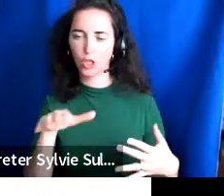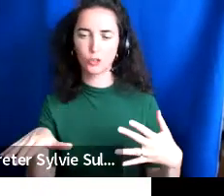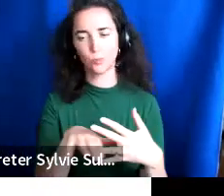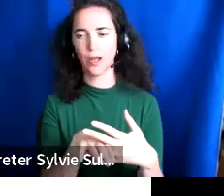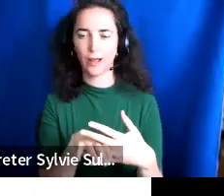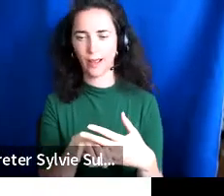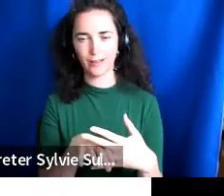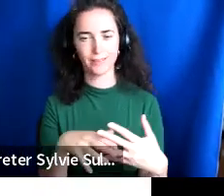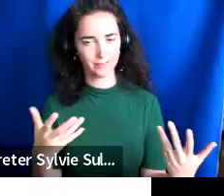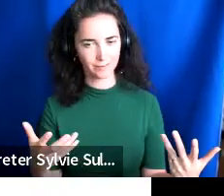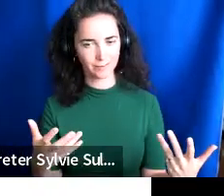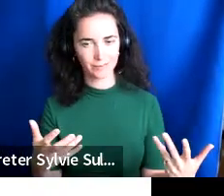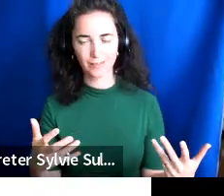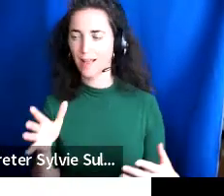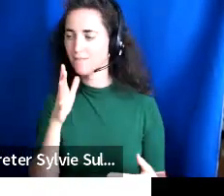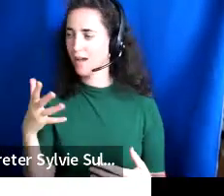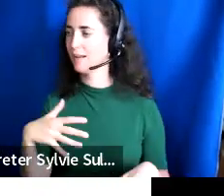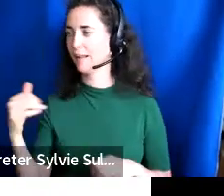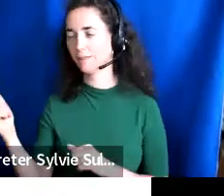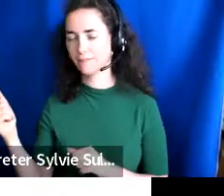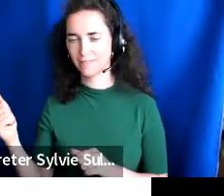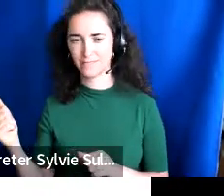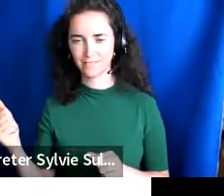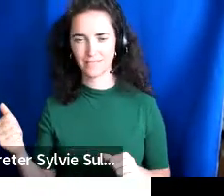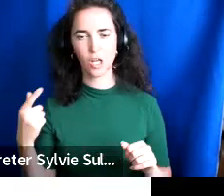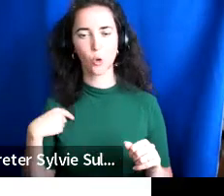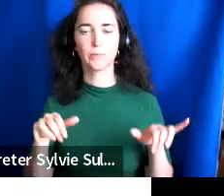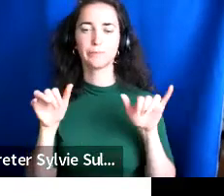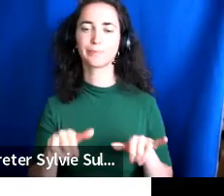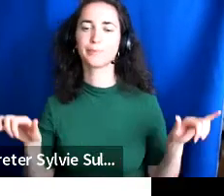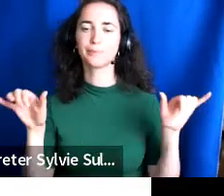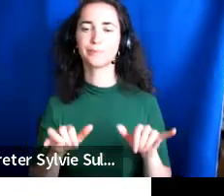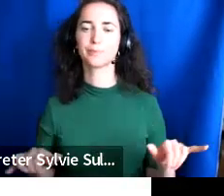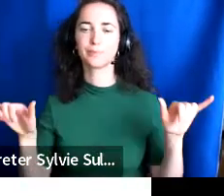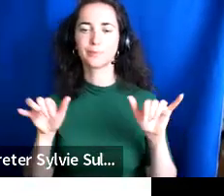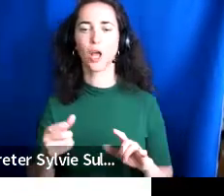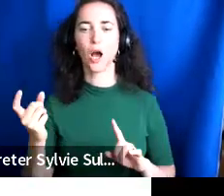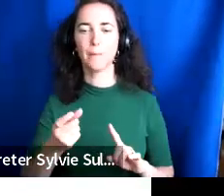They get all the time. so we kind of have mated work lives, you know.